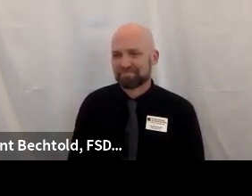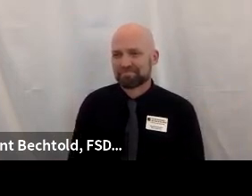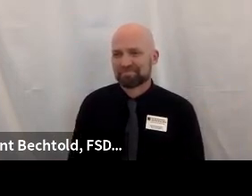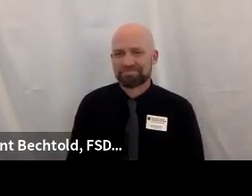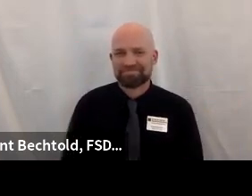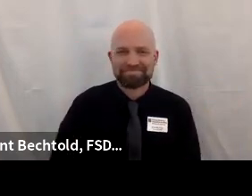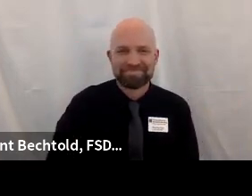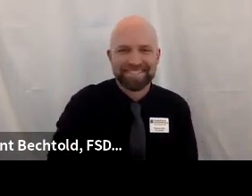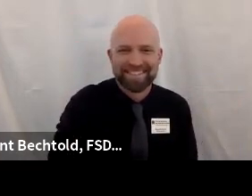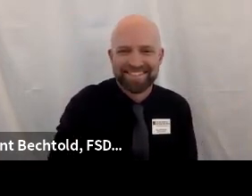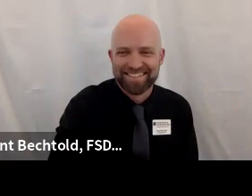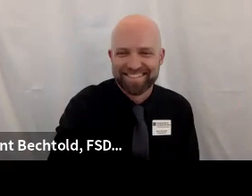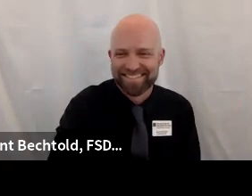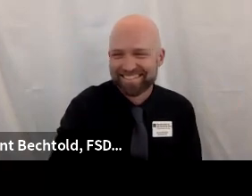[CRASH!]